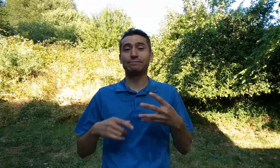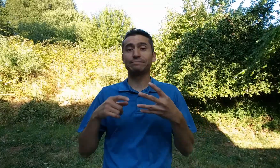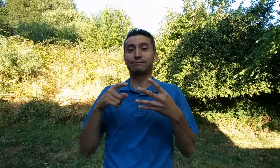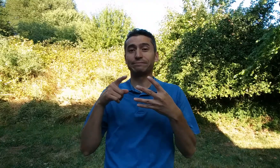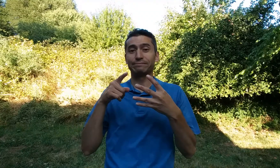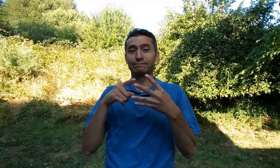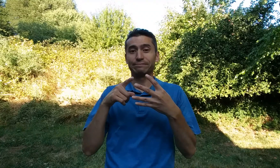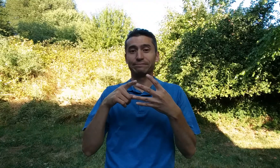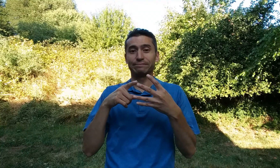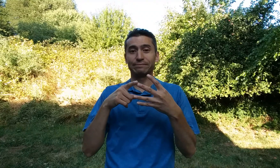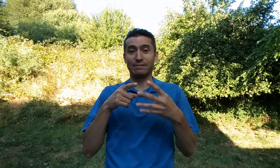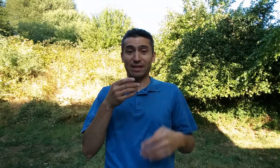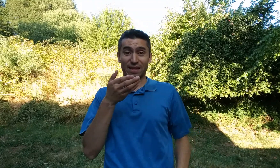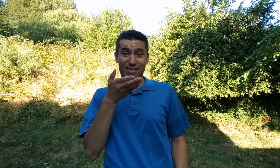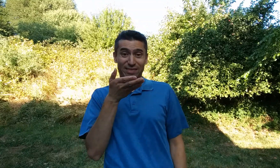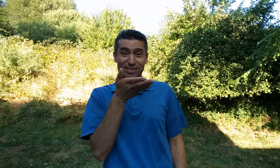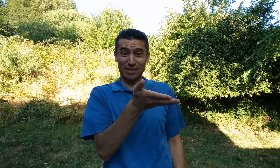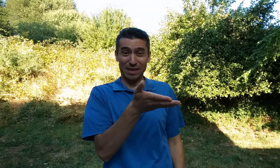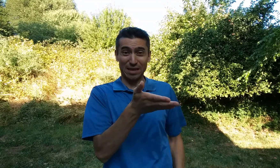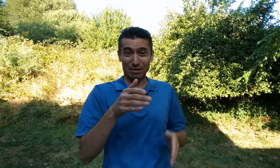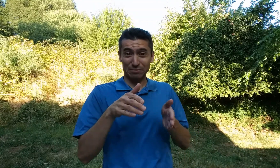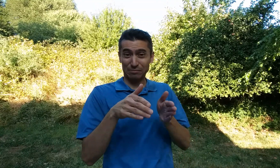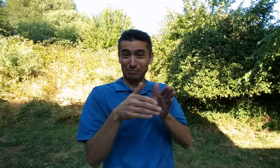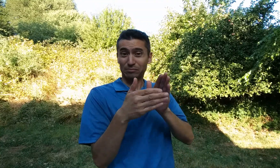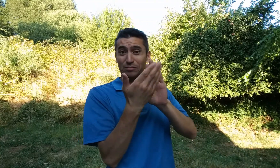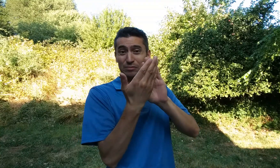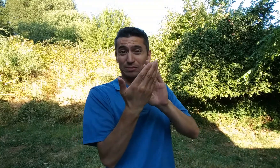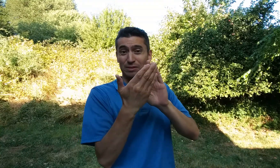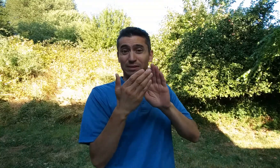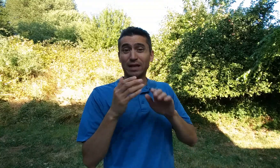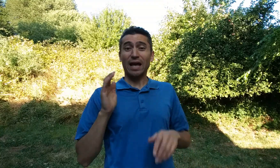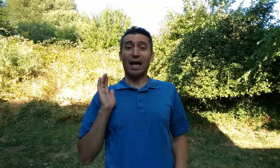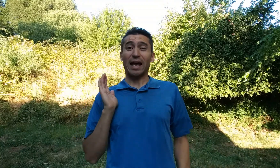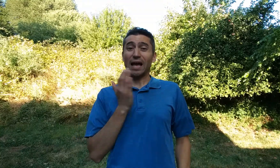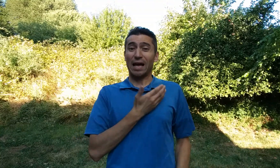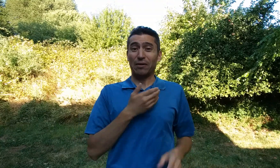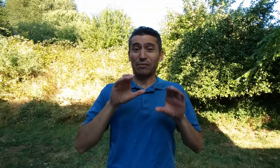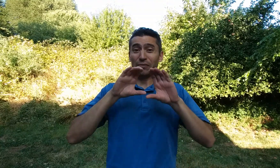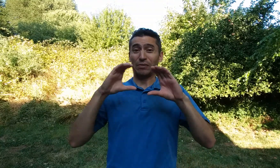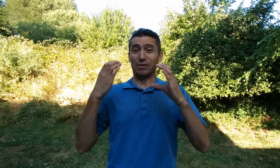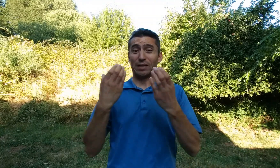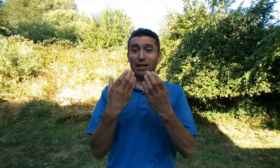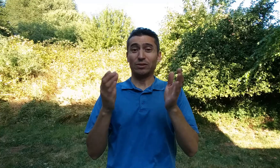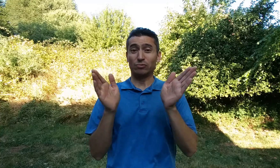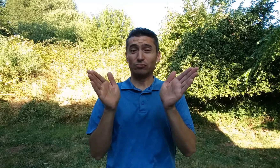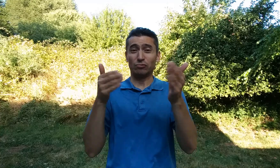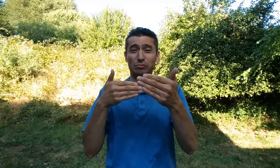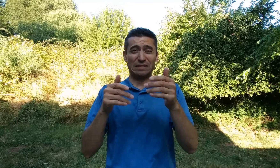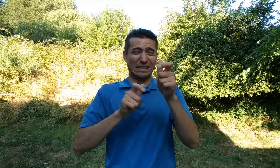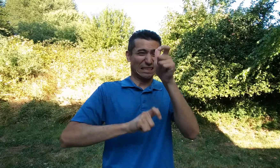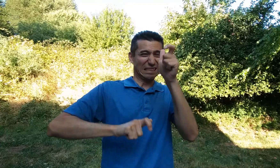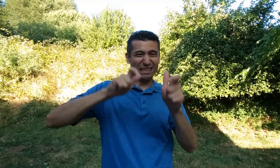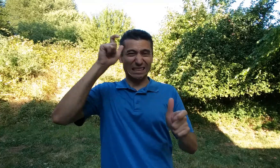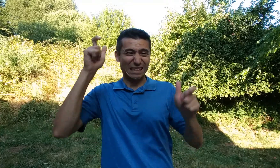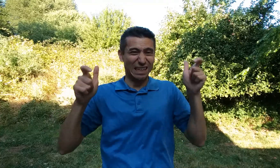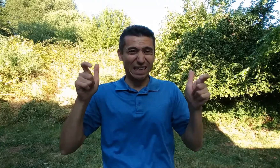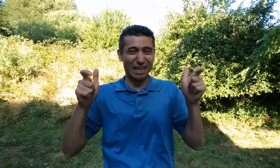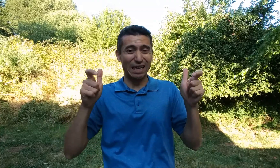Second, for in-person [socially-distanced] instruction, our classroom would need to be huge.